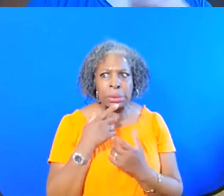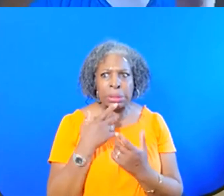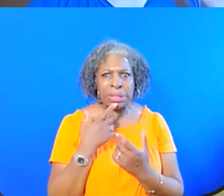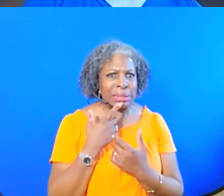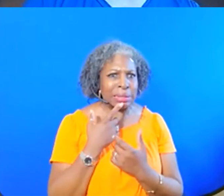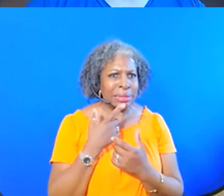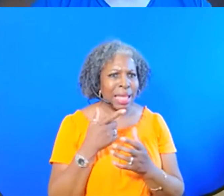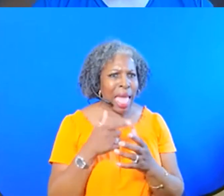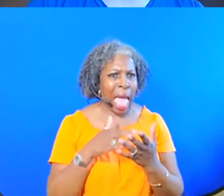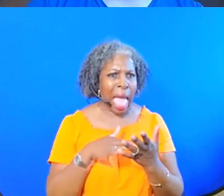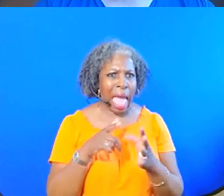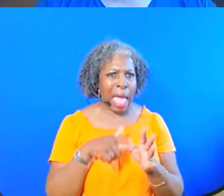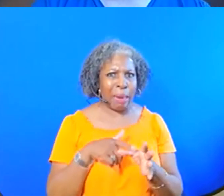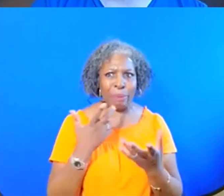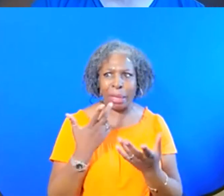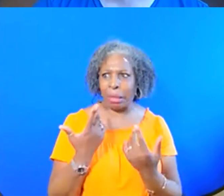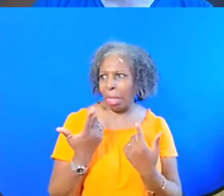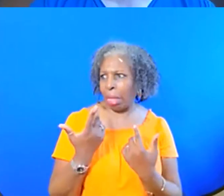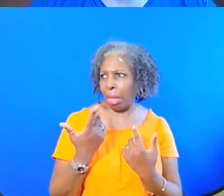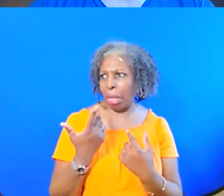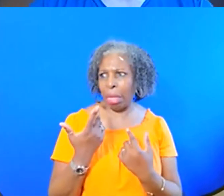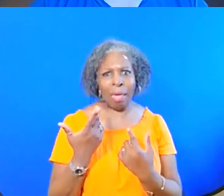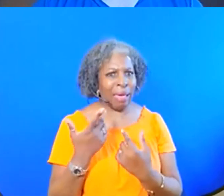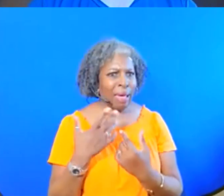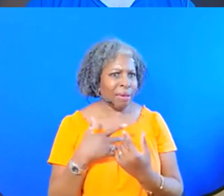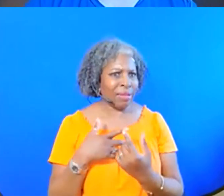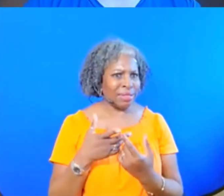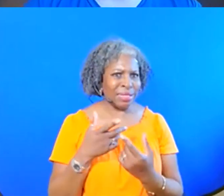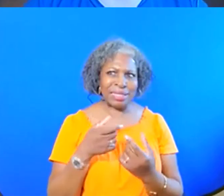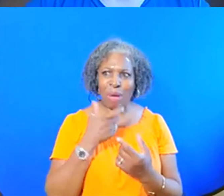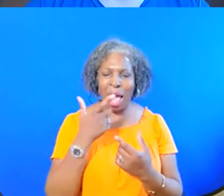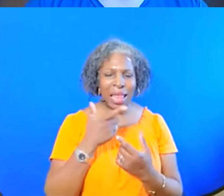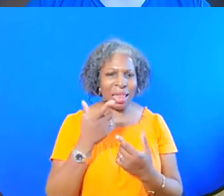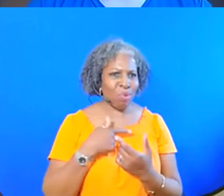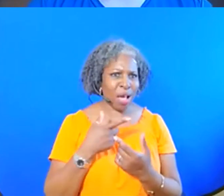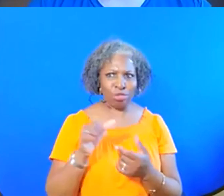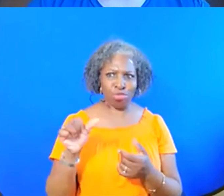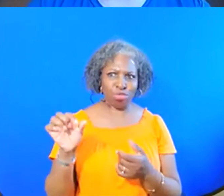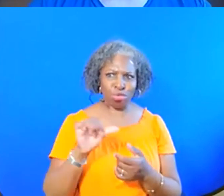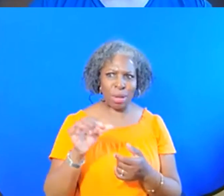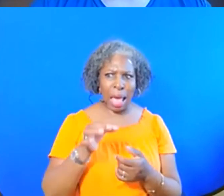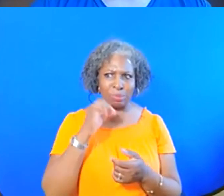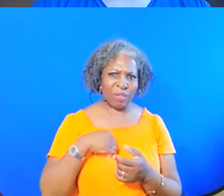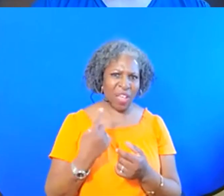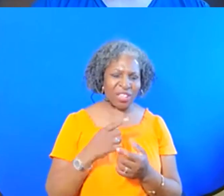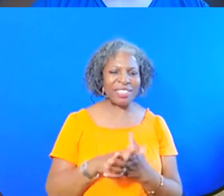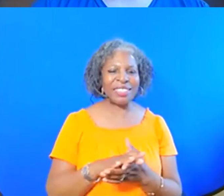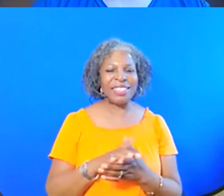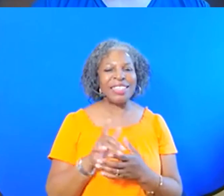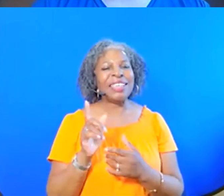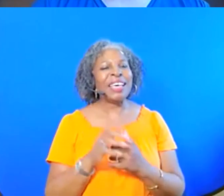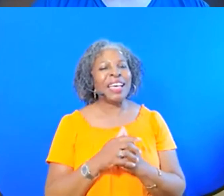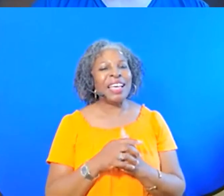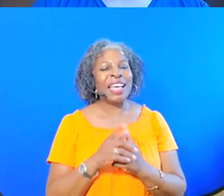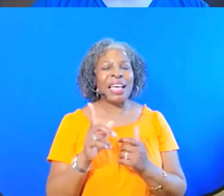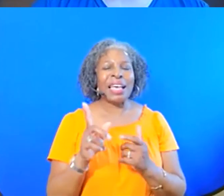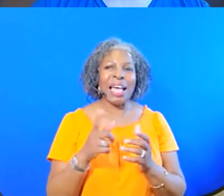she's like, I didn't get asked that first. >> ANDY: Like, with this project